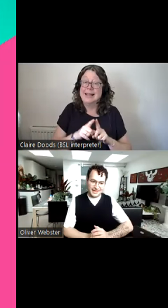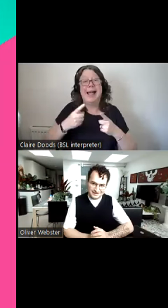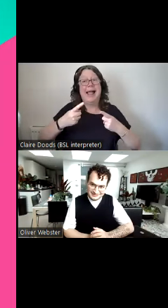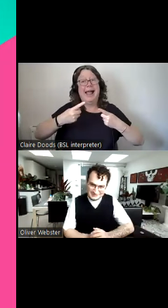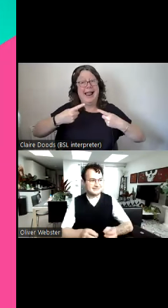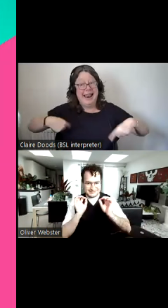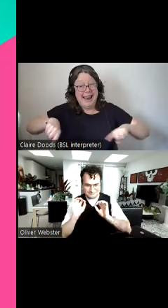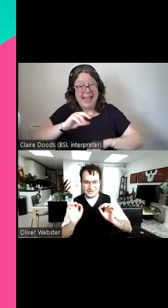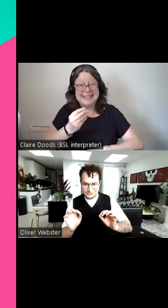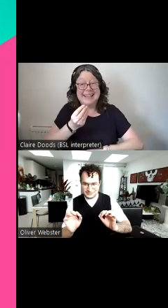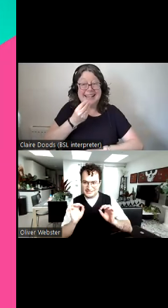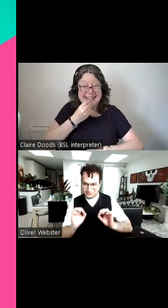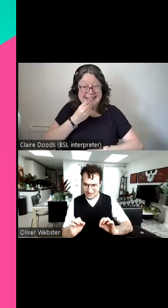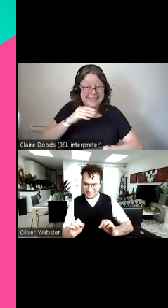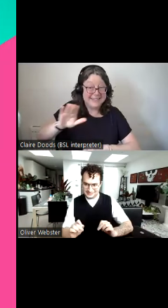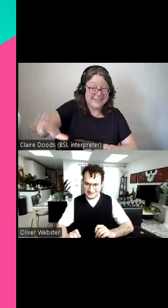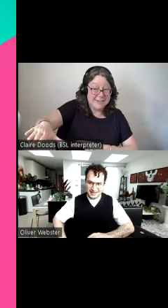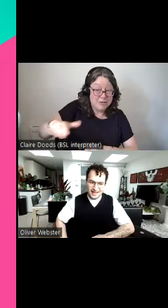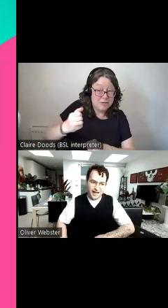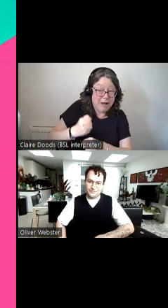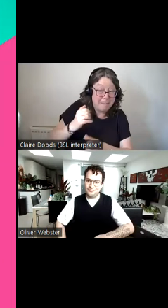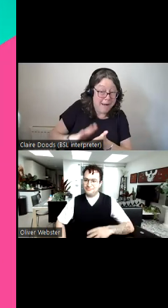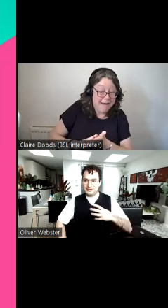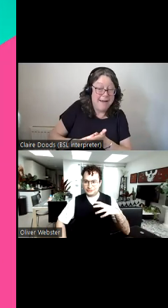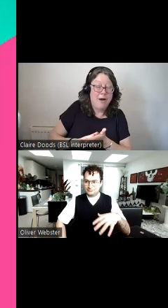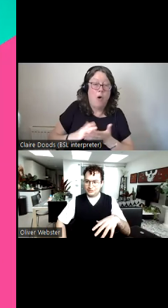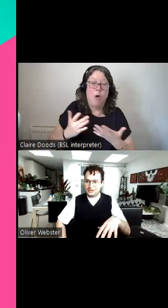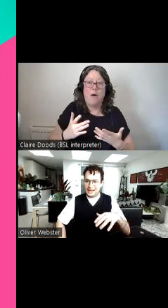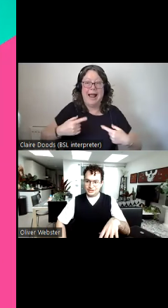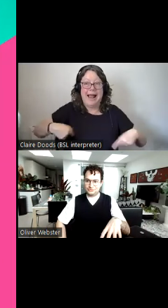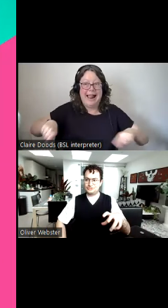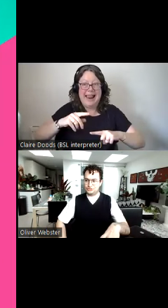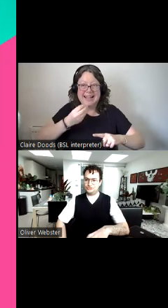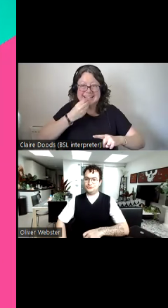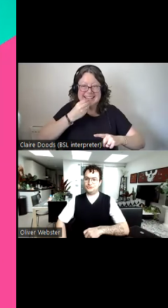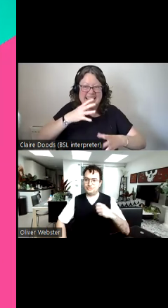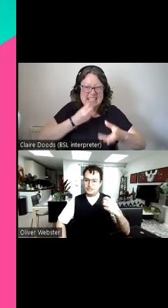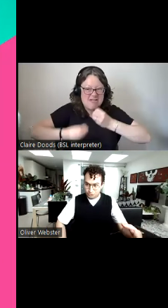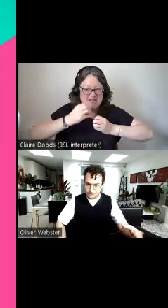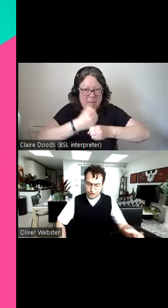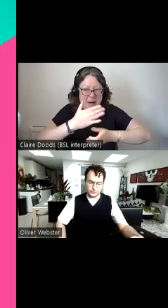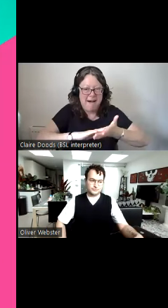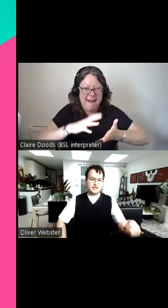Again, make sure that it's correct and make sure the subtitles are accurate to the audio.